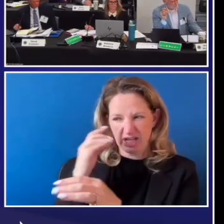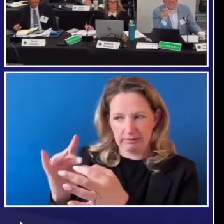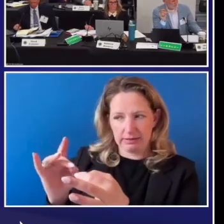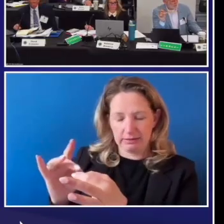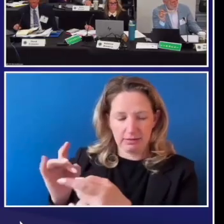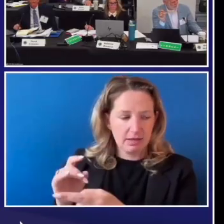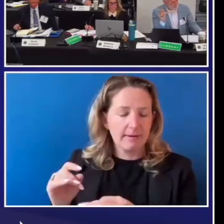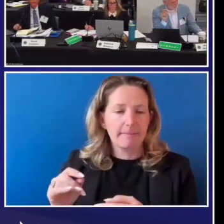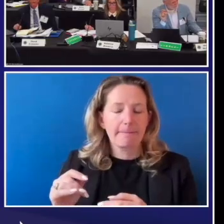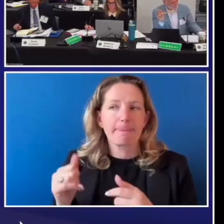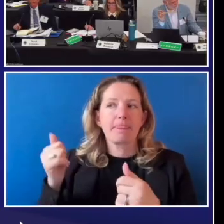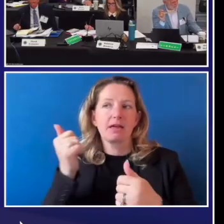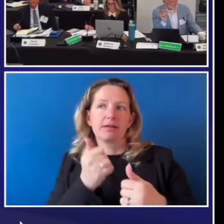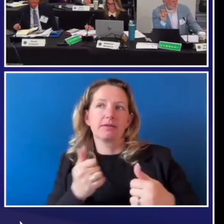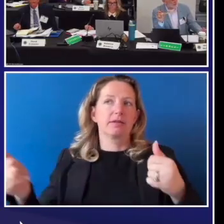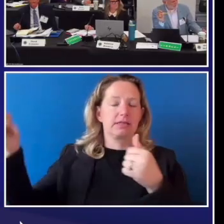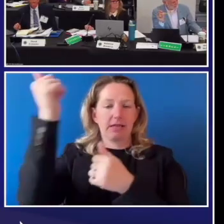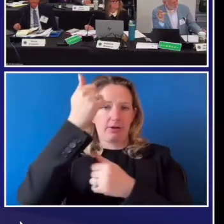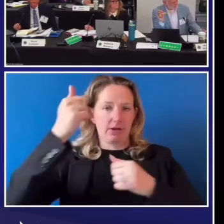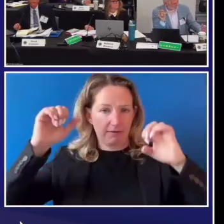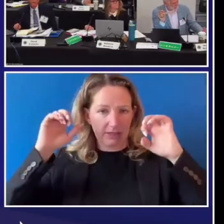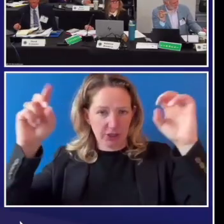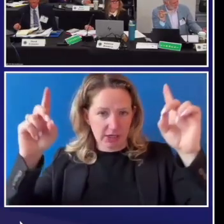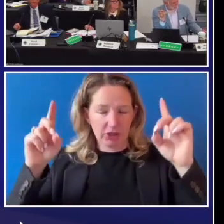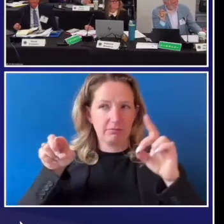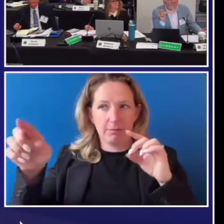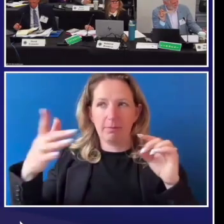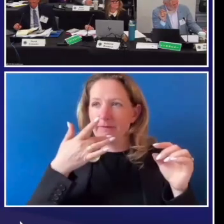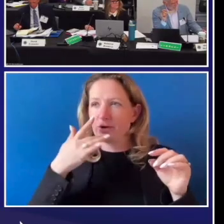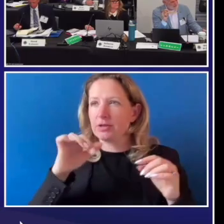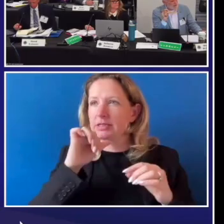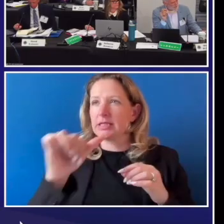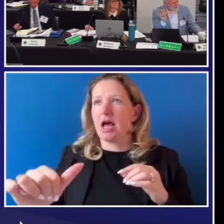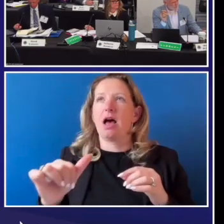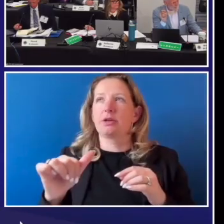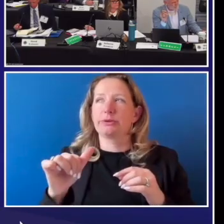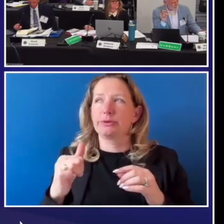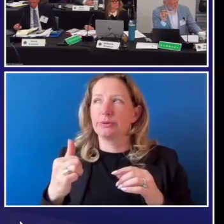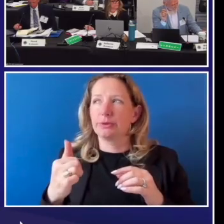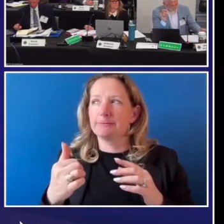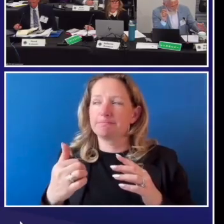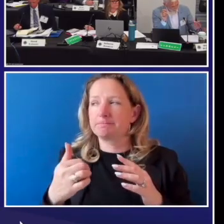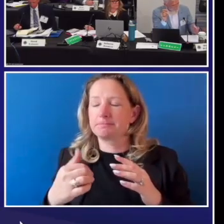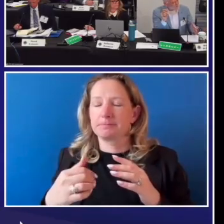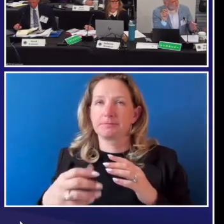not to, does not, does not regulate itself or something along, along those lines. Can you help me understand then when you're using phrases